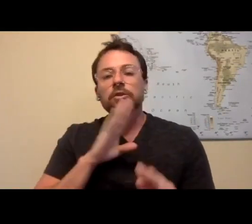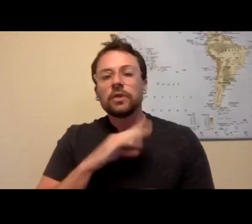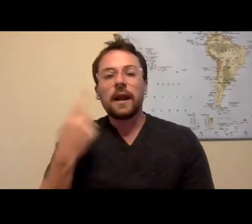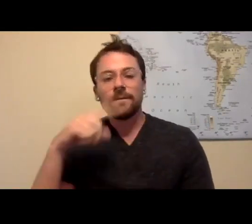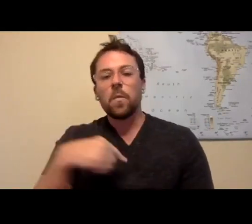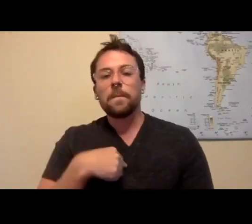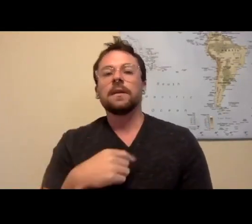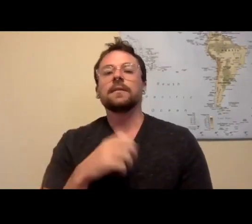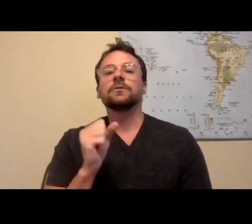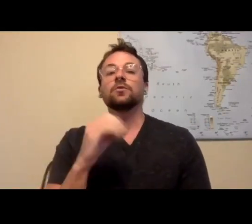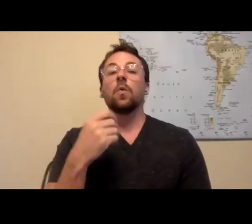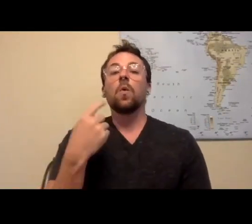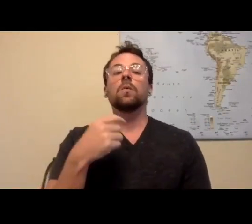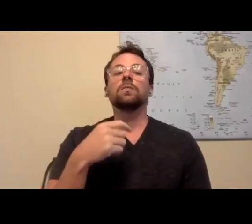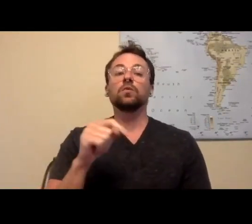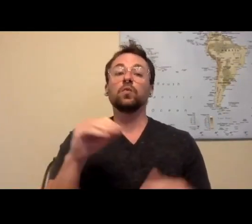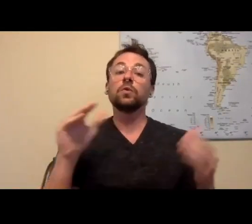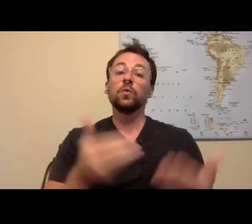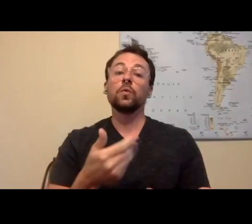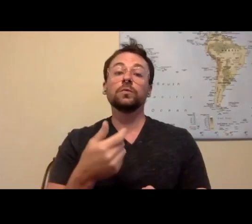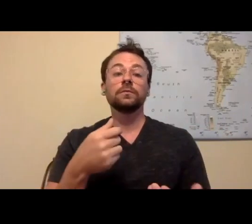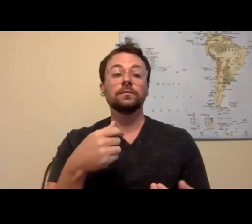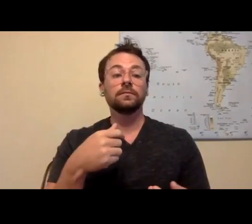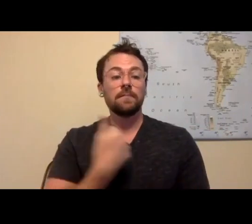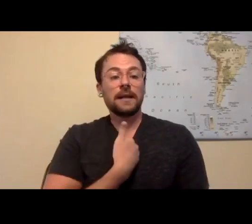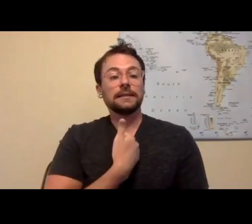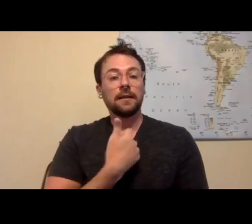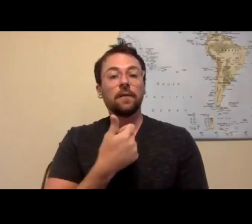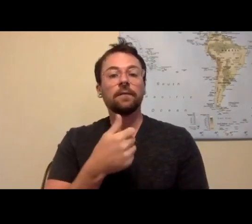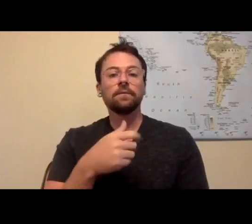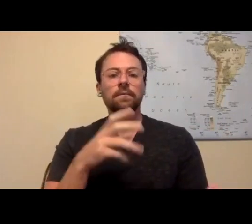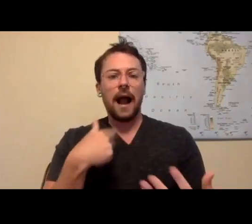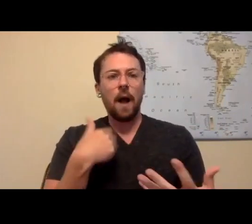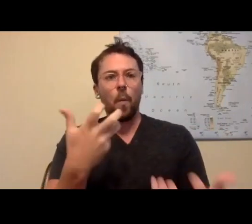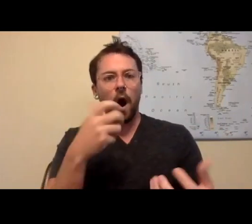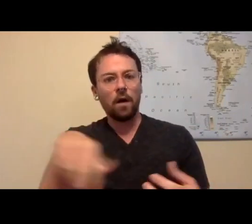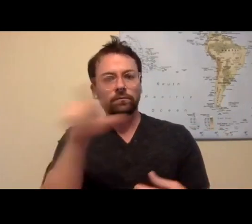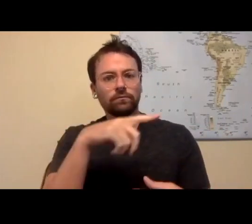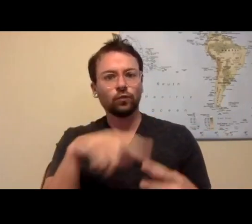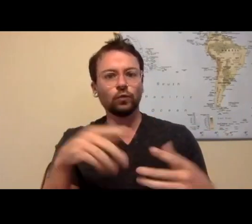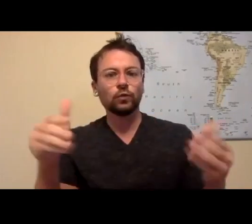People use he, him pronouns for me and that's frustrating.